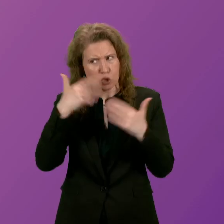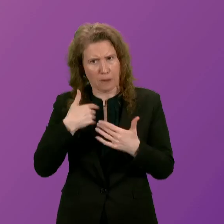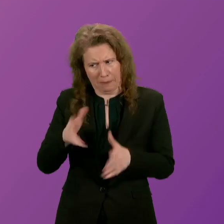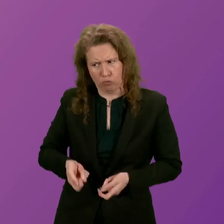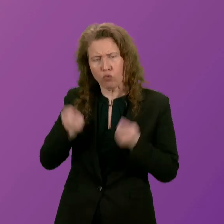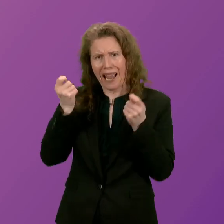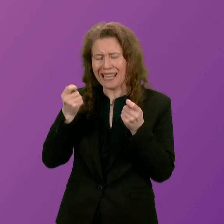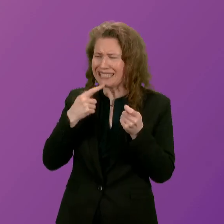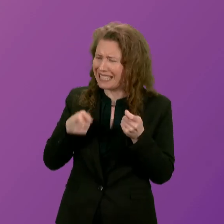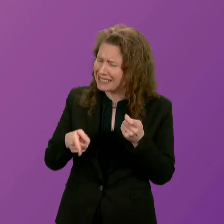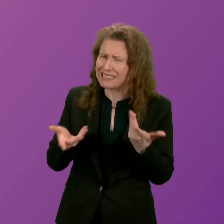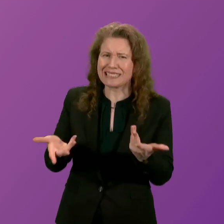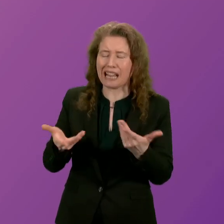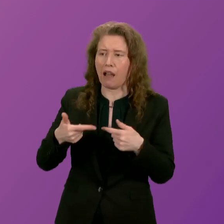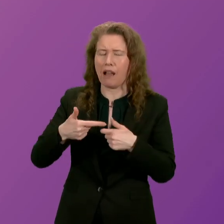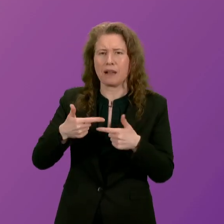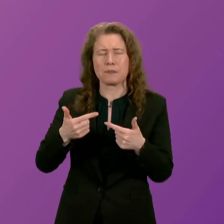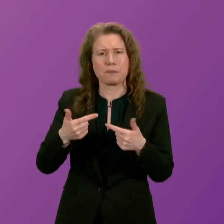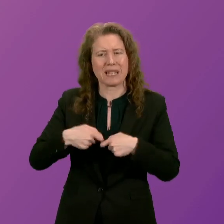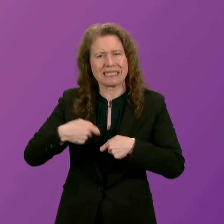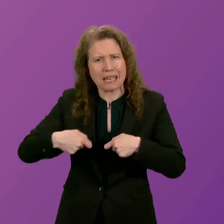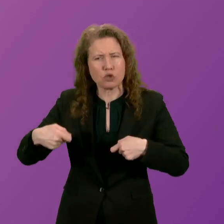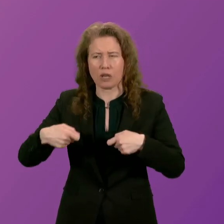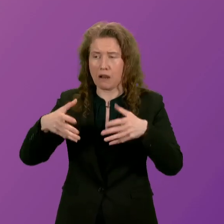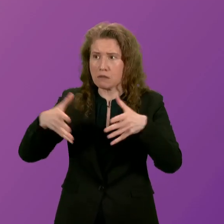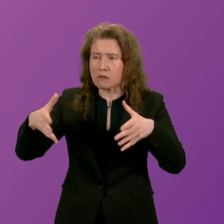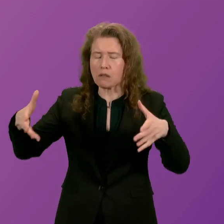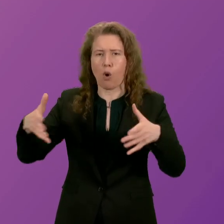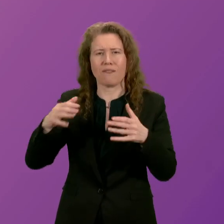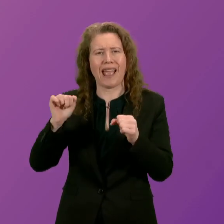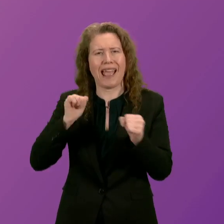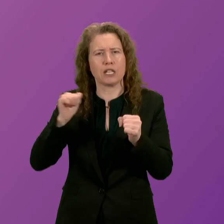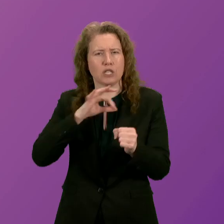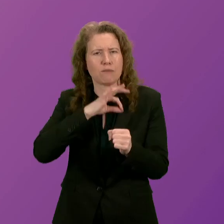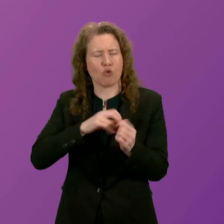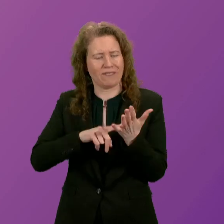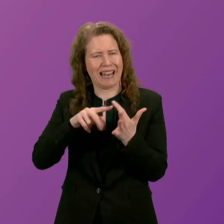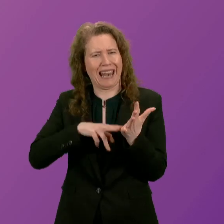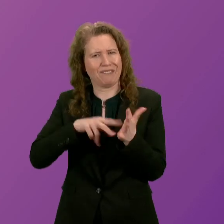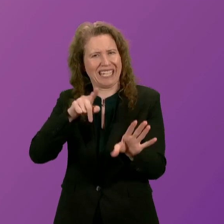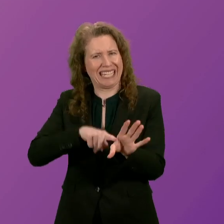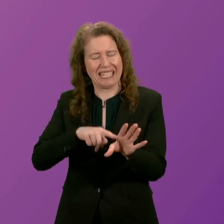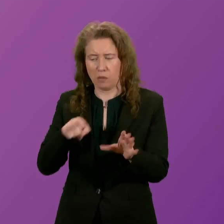extension and scale of the energy profits levy. I urge the UK Government to engage